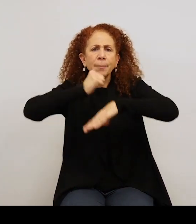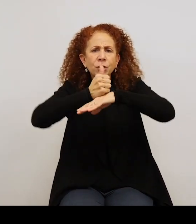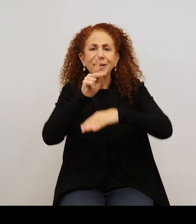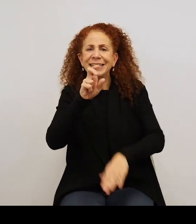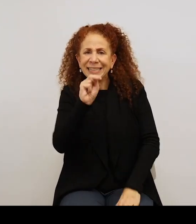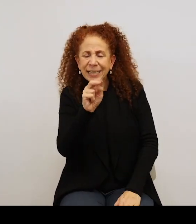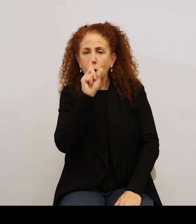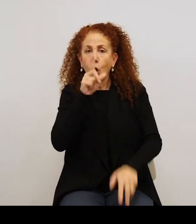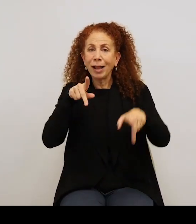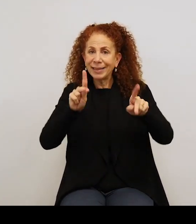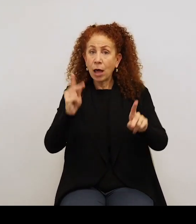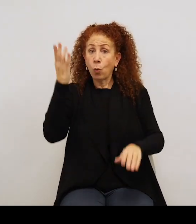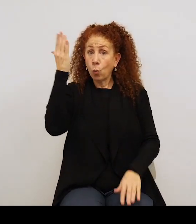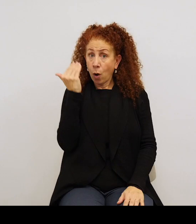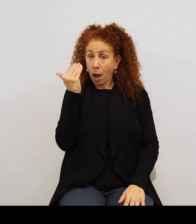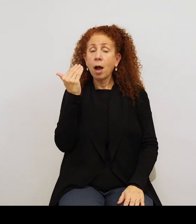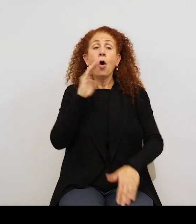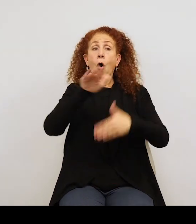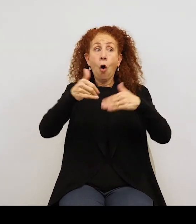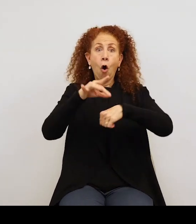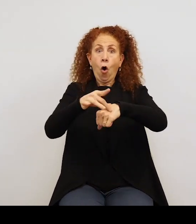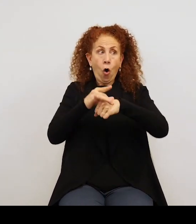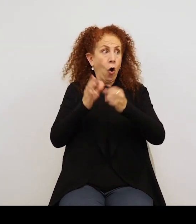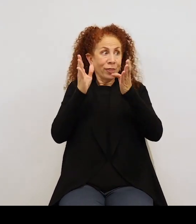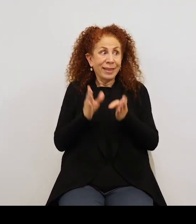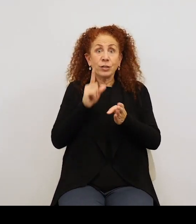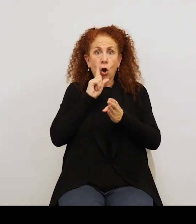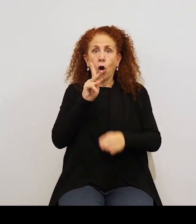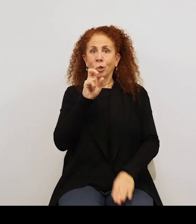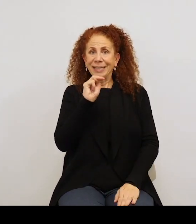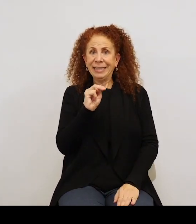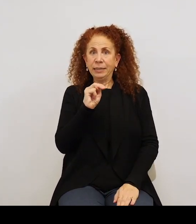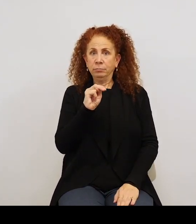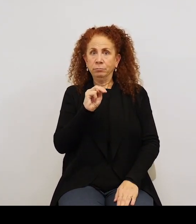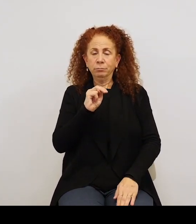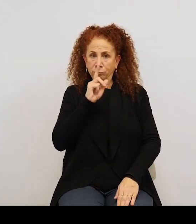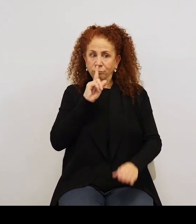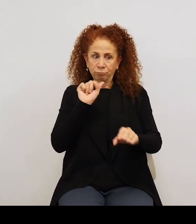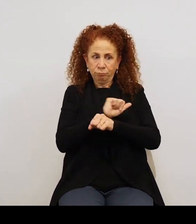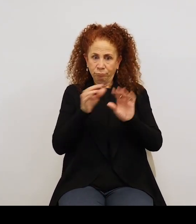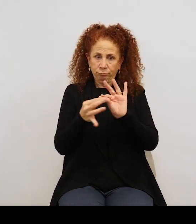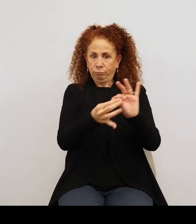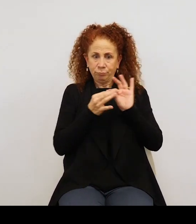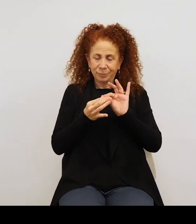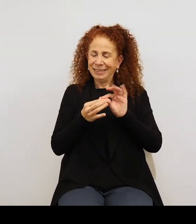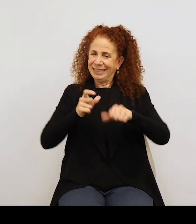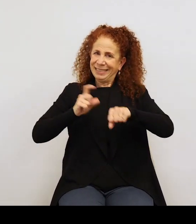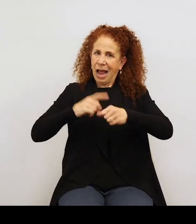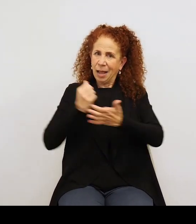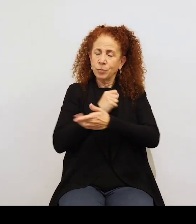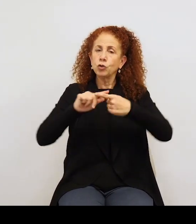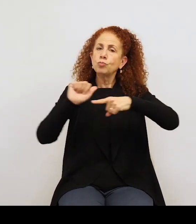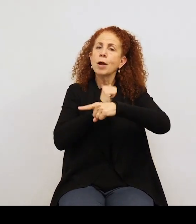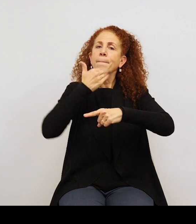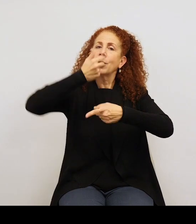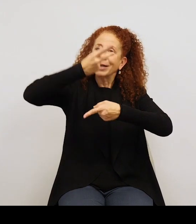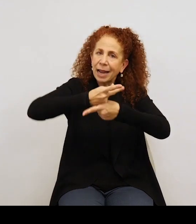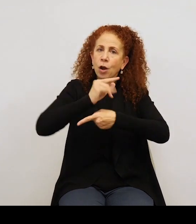are allowed by the fact that all earthlings are kin in the deepest sense. And it is past time to practice better care of [? kins ?]